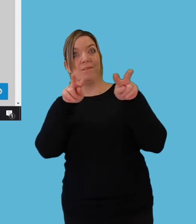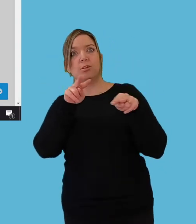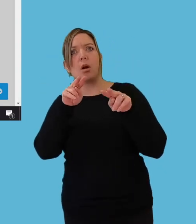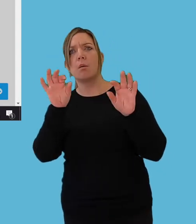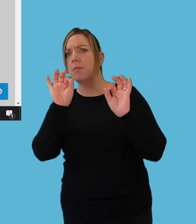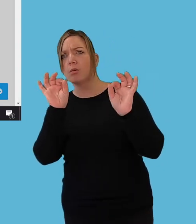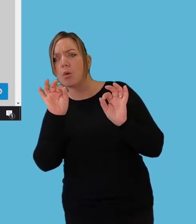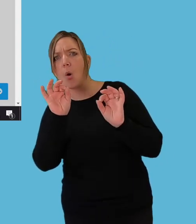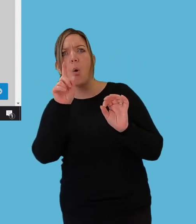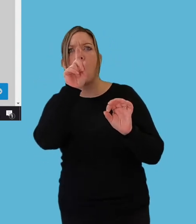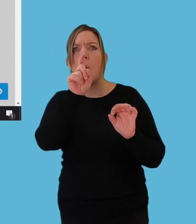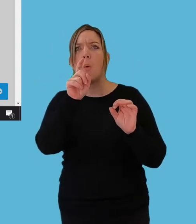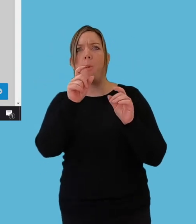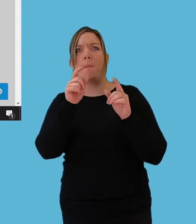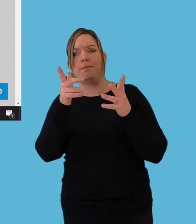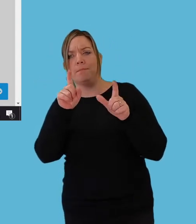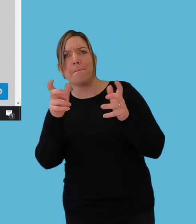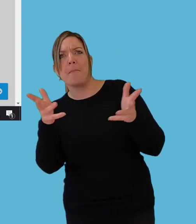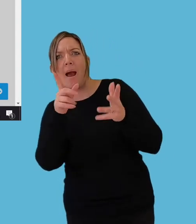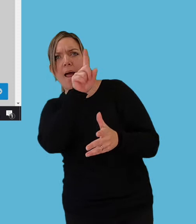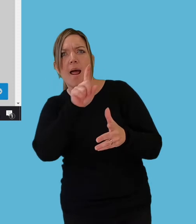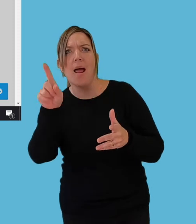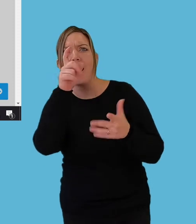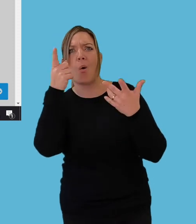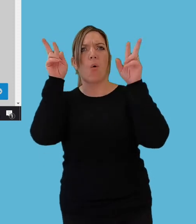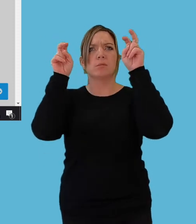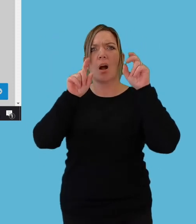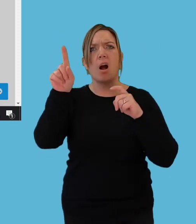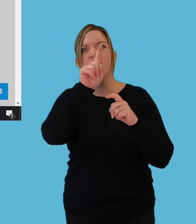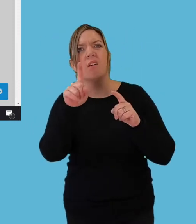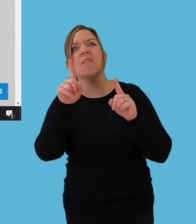for the video but no option to play, or no kind of title page? If that happens to you,